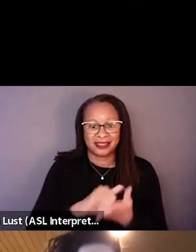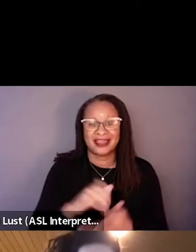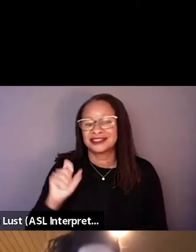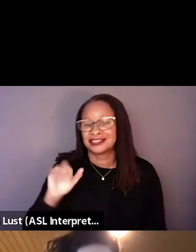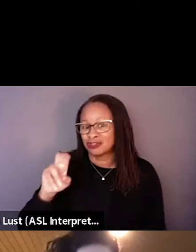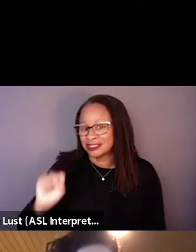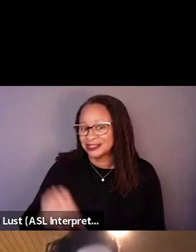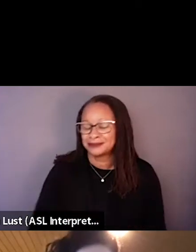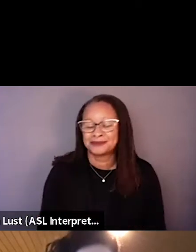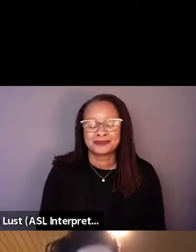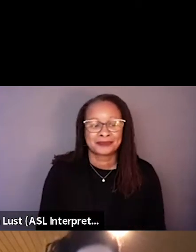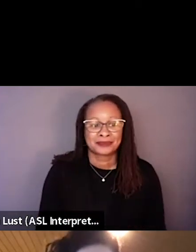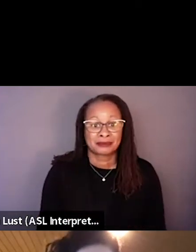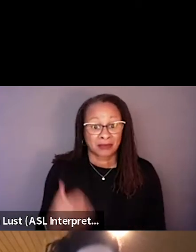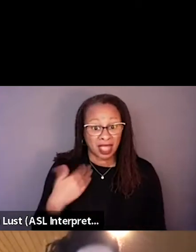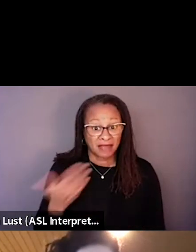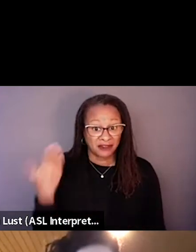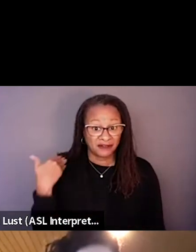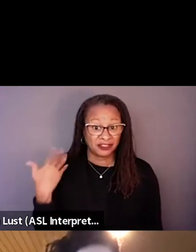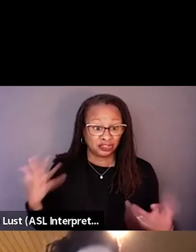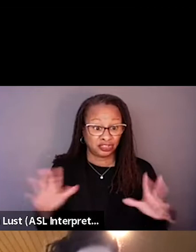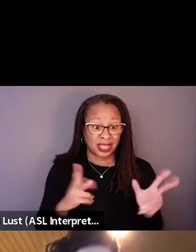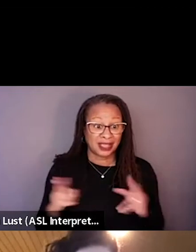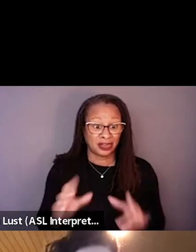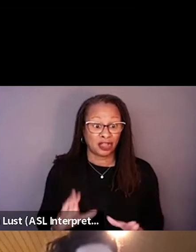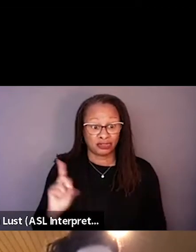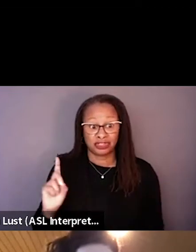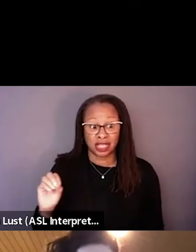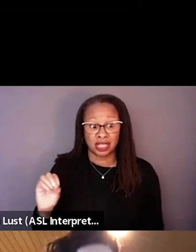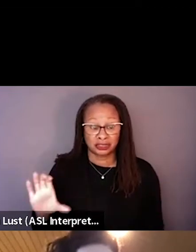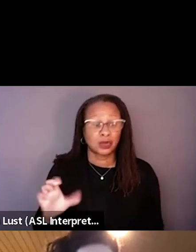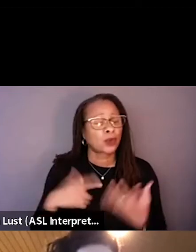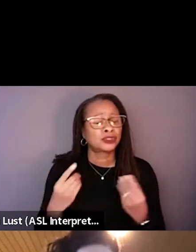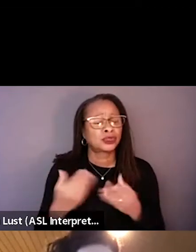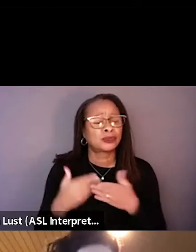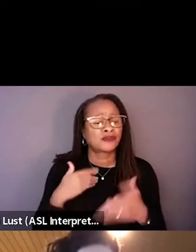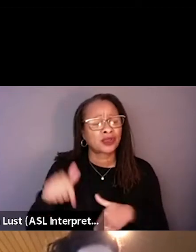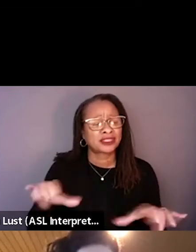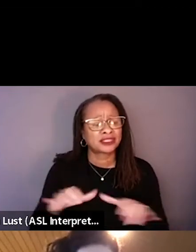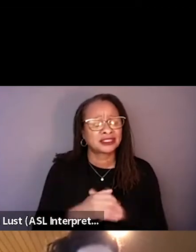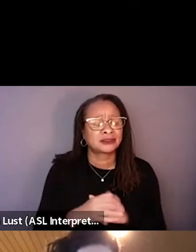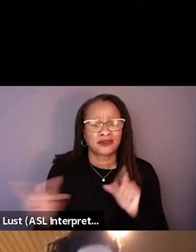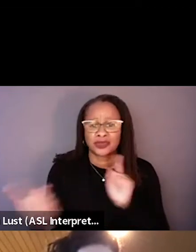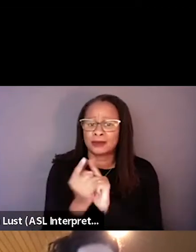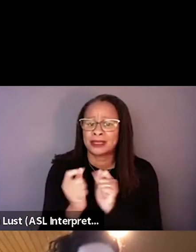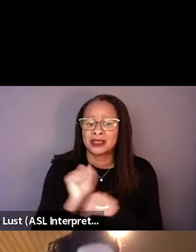Had you edited other documentaries or what were you doing before you and Rita started working together?